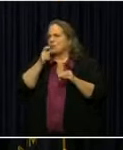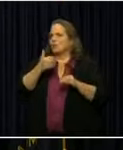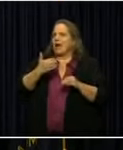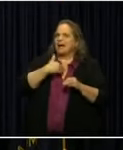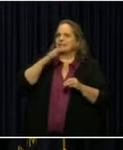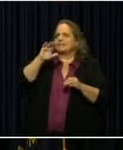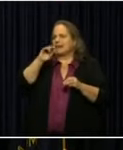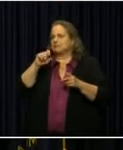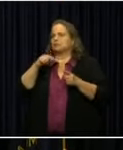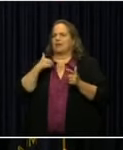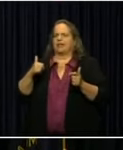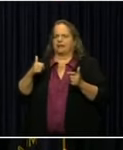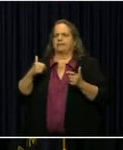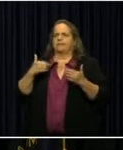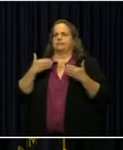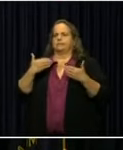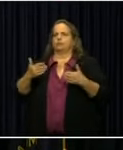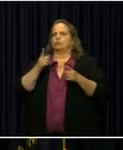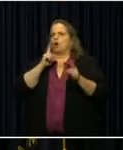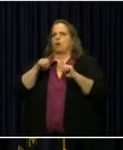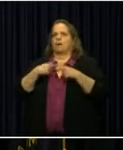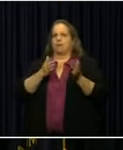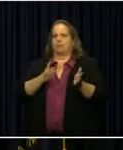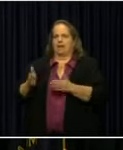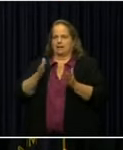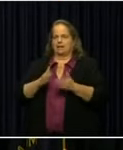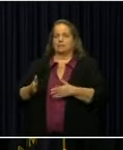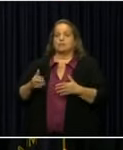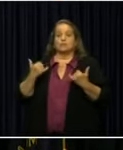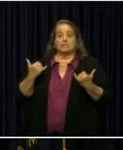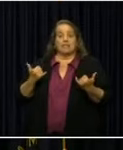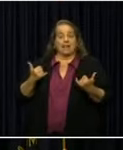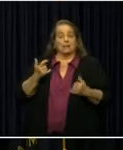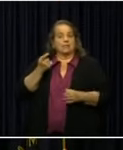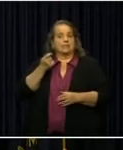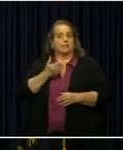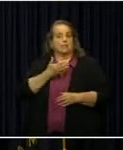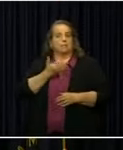SO KNOW THAT THAT'S INSIDE THE NUMBERS, IT'S SOMETHING WE CAN'T